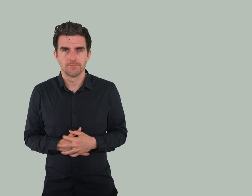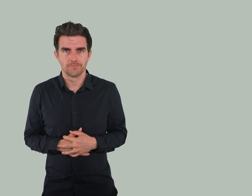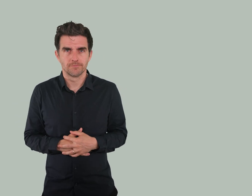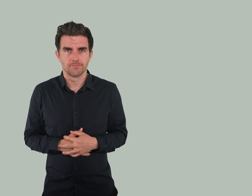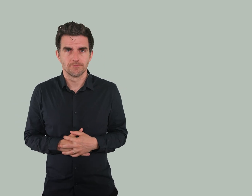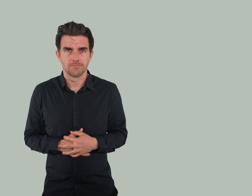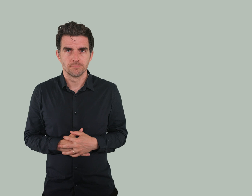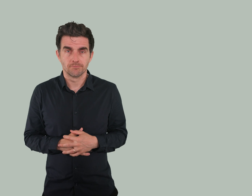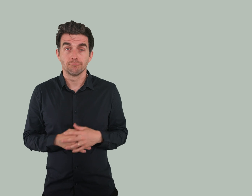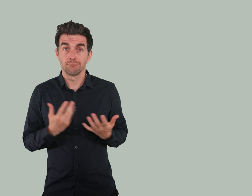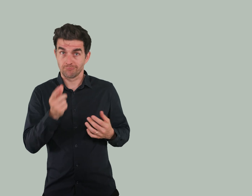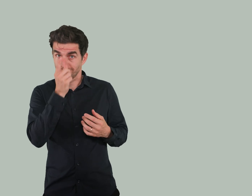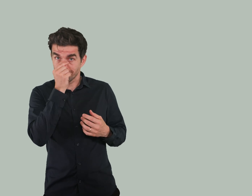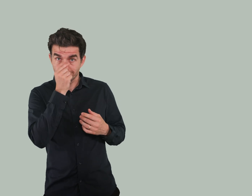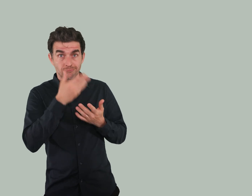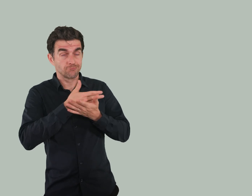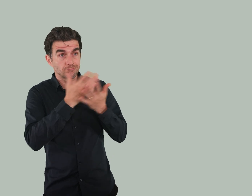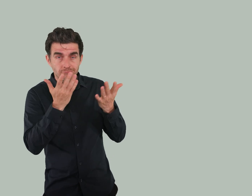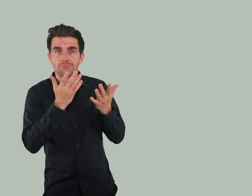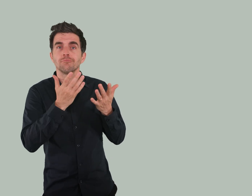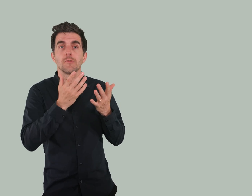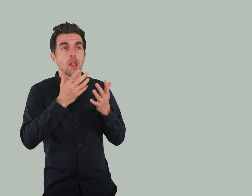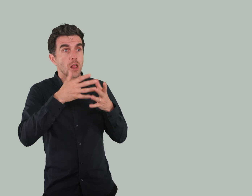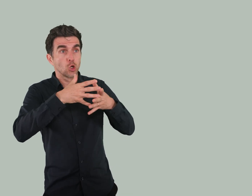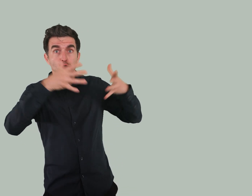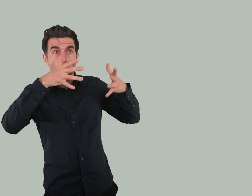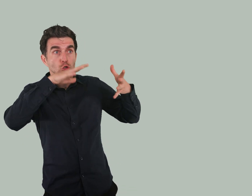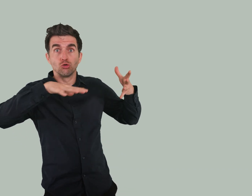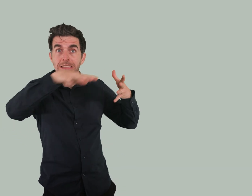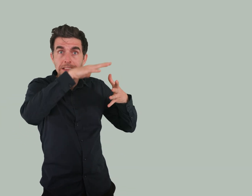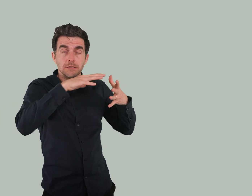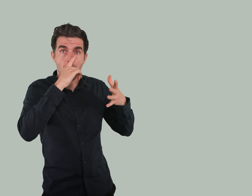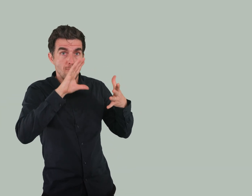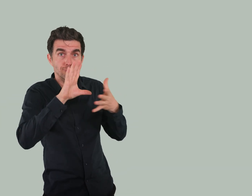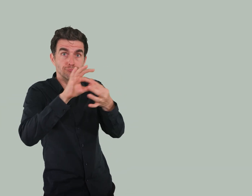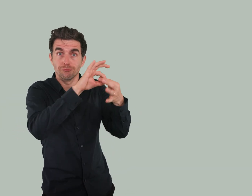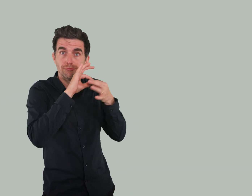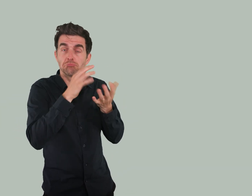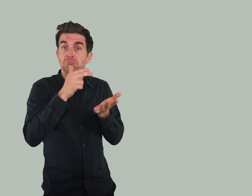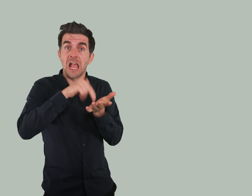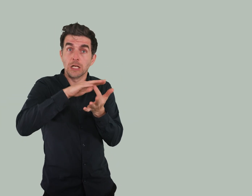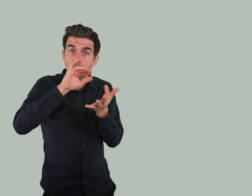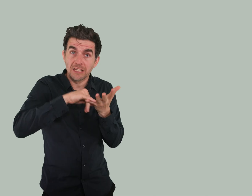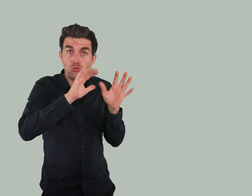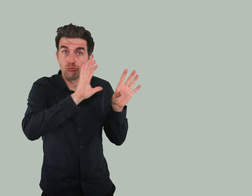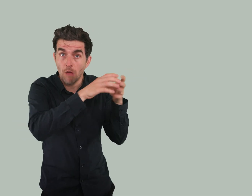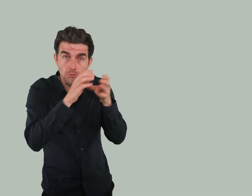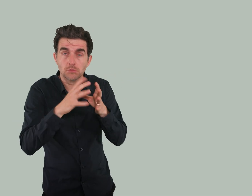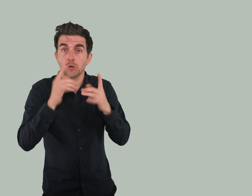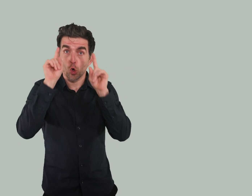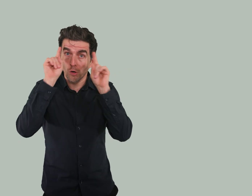Anchor institutions such as NHS trusts,